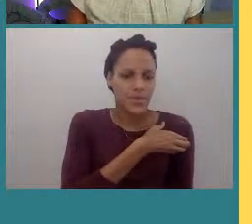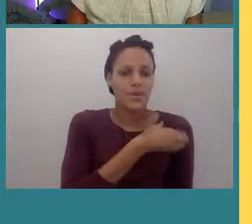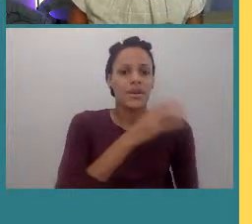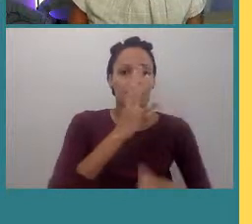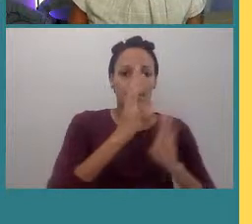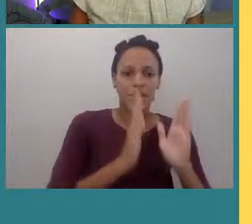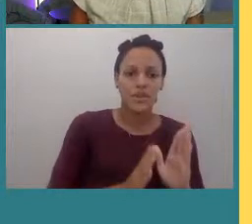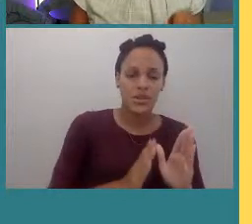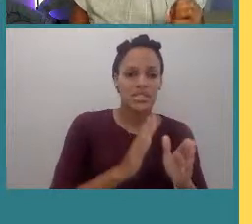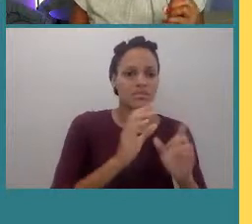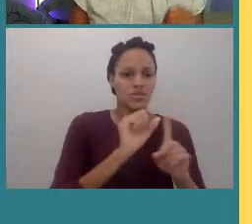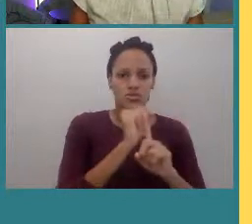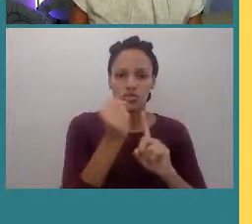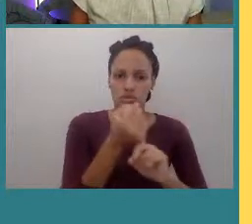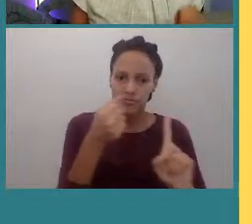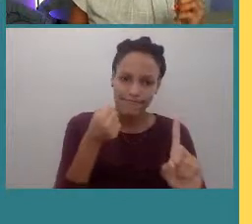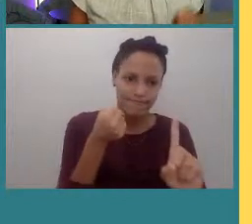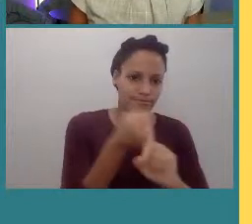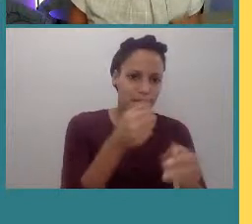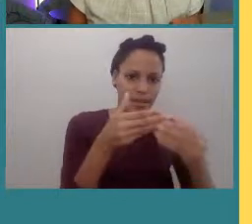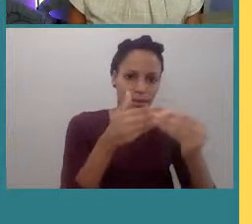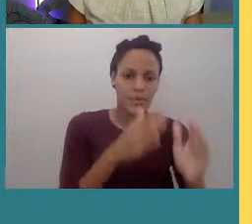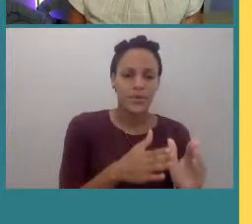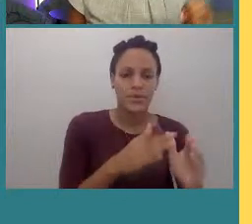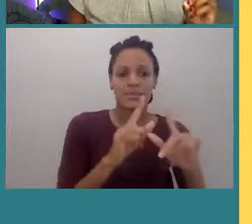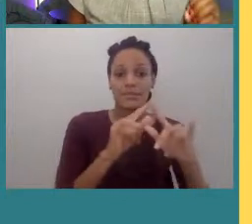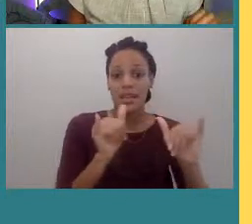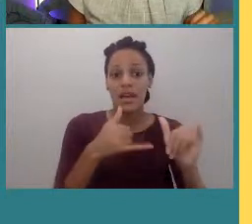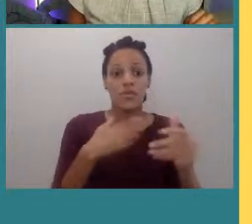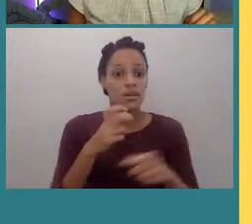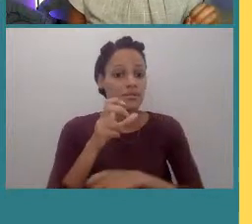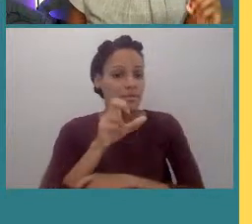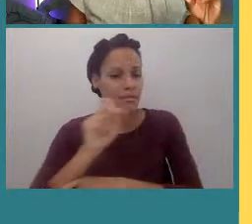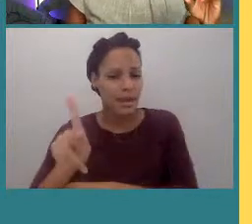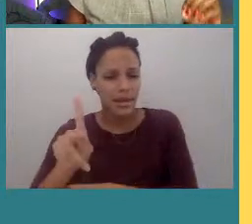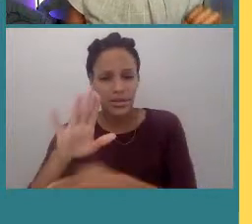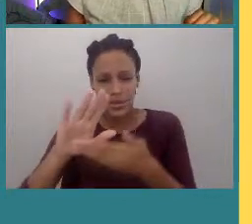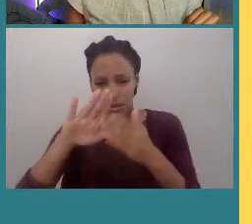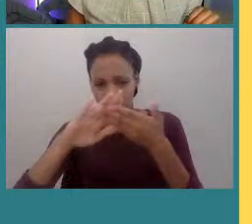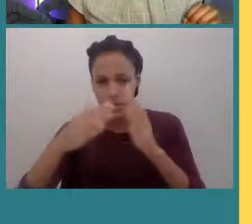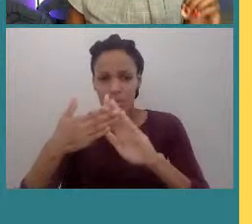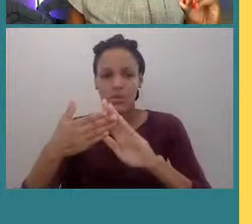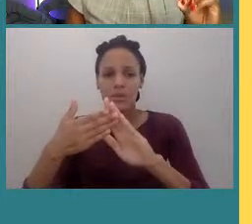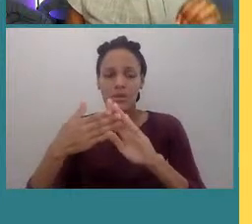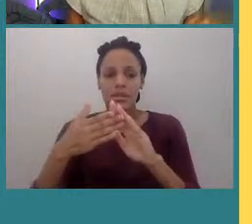impact leaders while contributing to the Black community in a meaningful and tangible way.